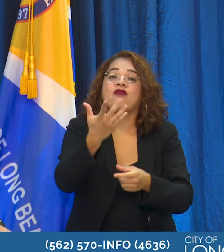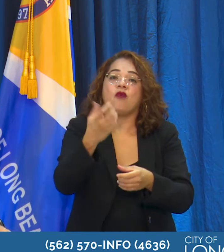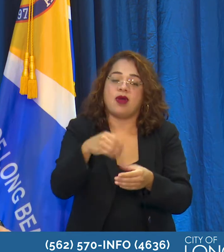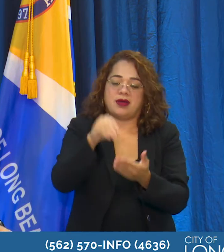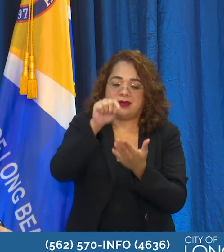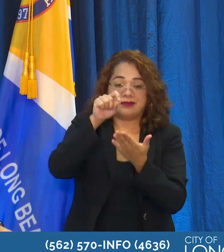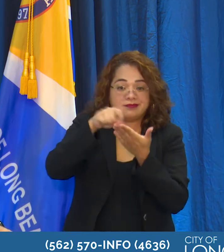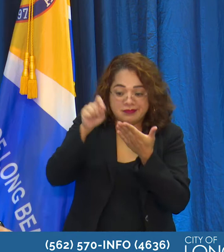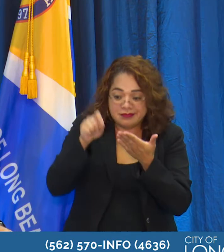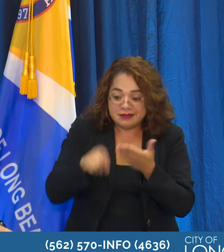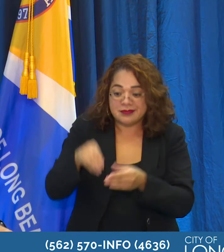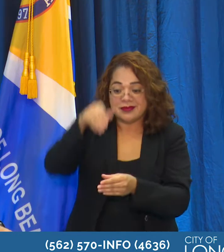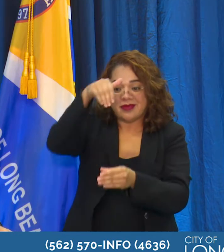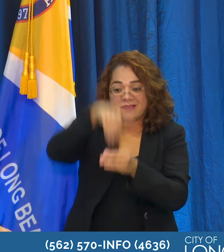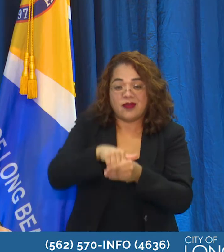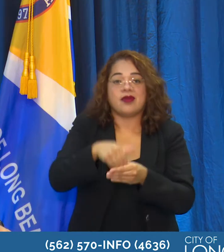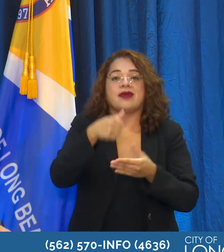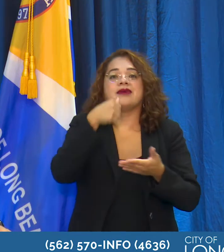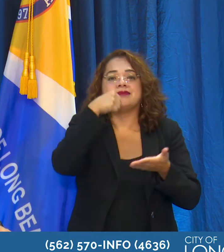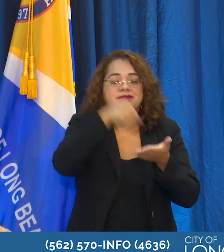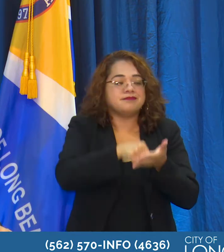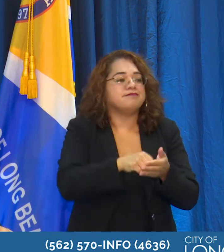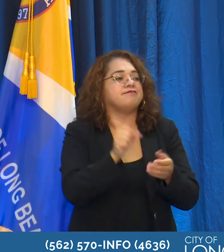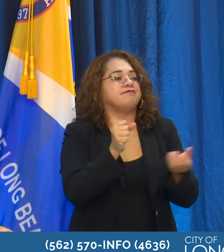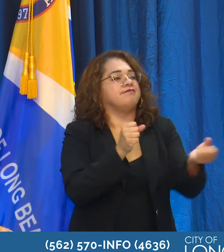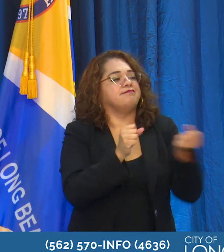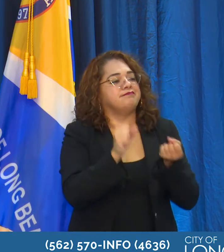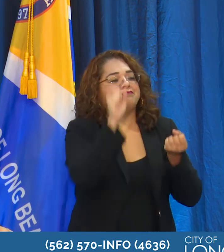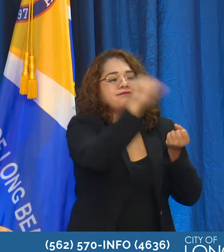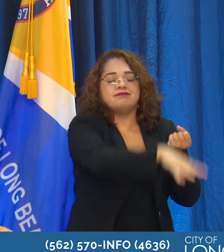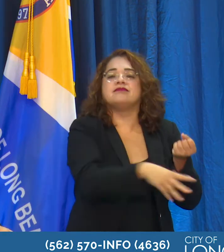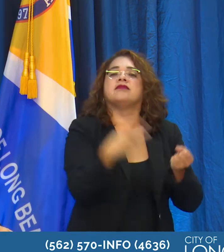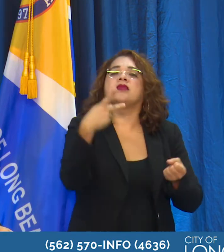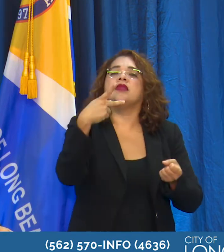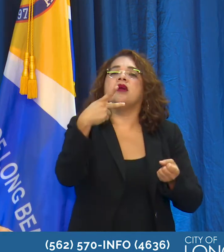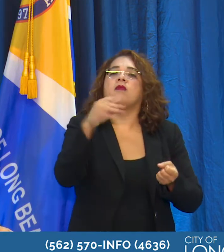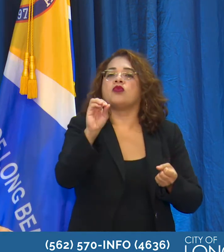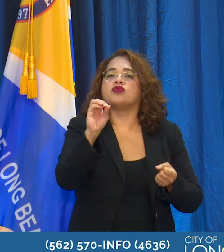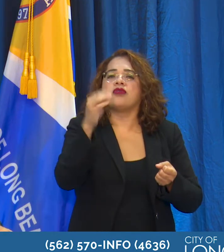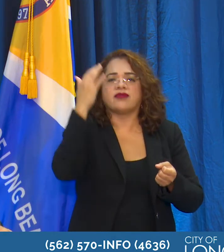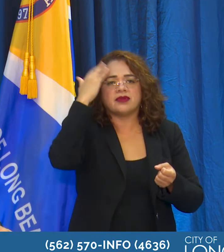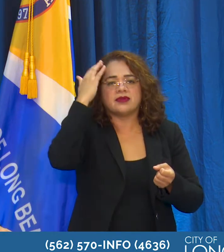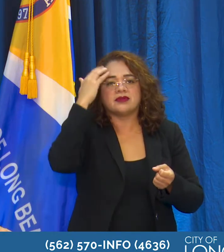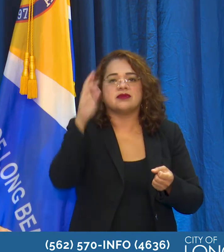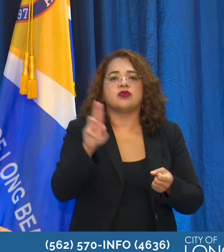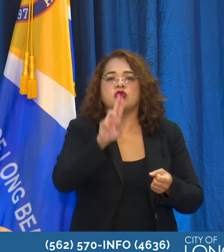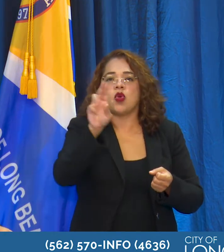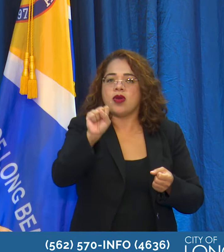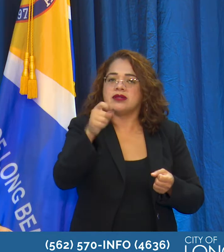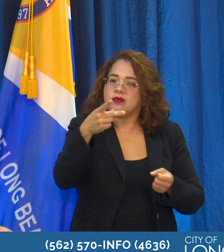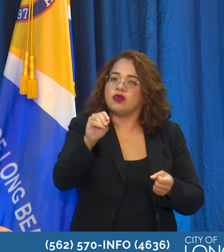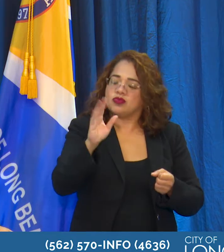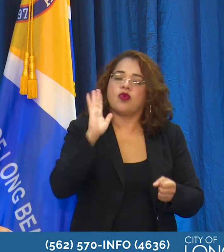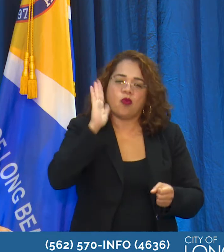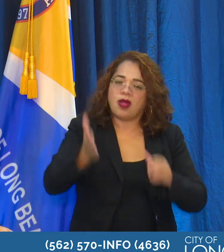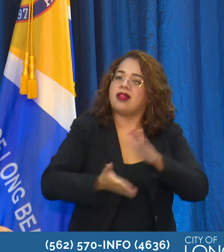Your ballot will arrive. It's taken care of by the post office and the election will run as it always is.